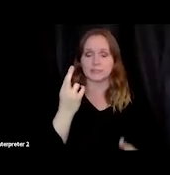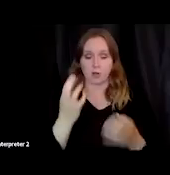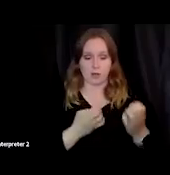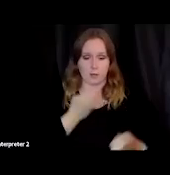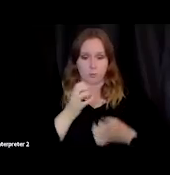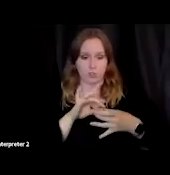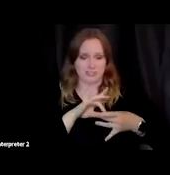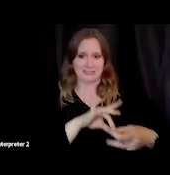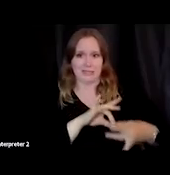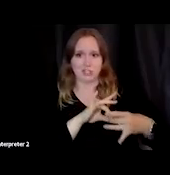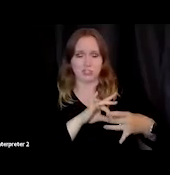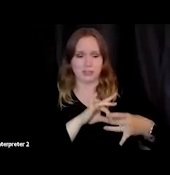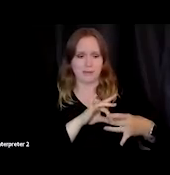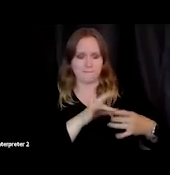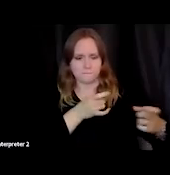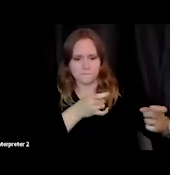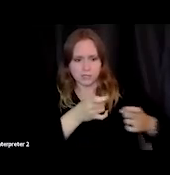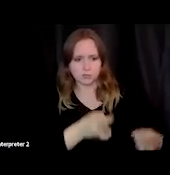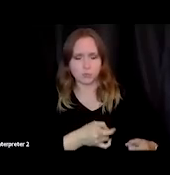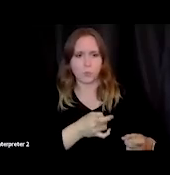of dictate our interpretation of facts.